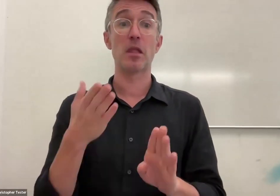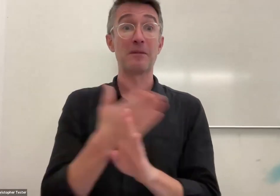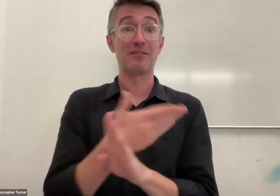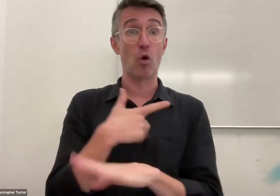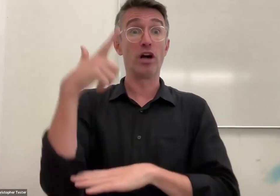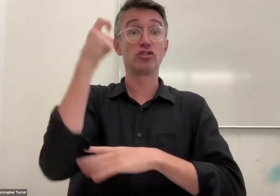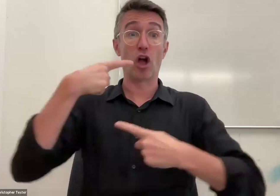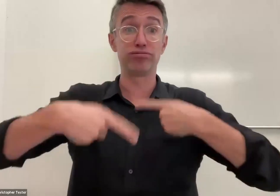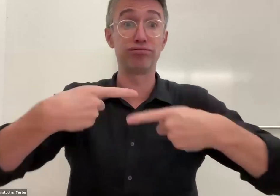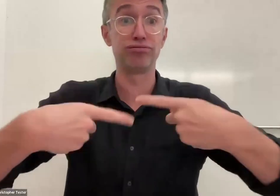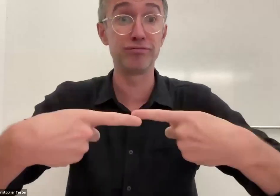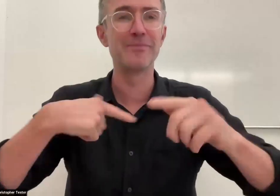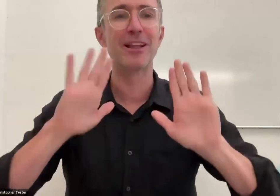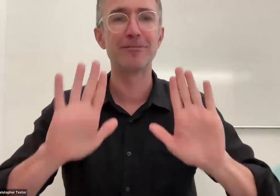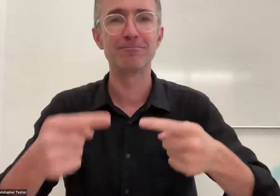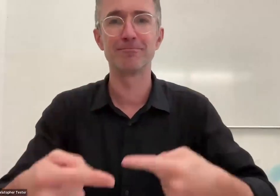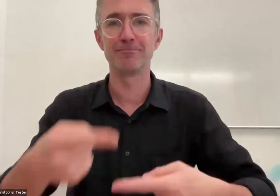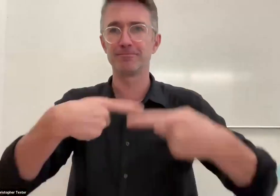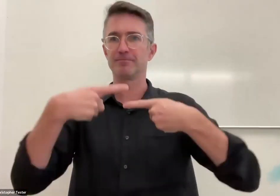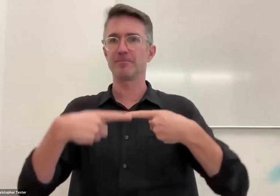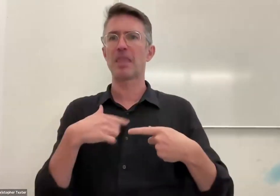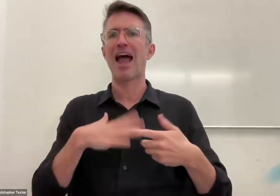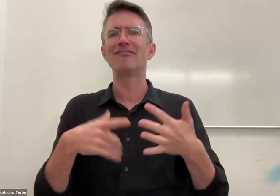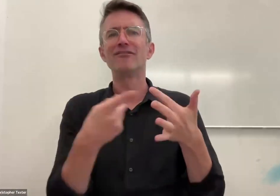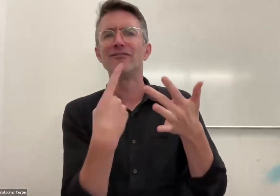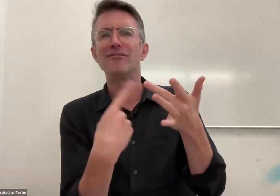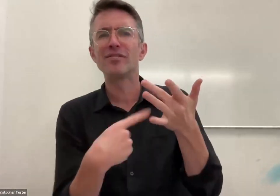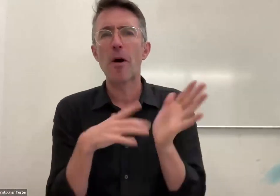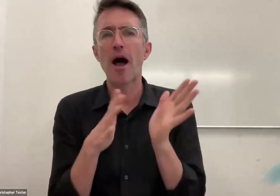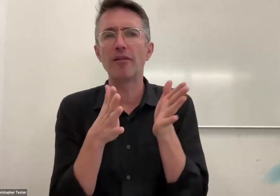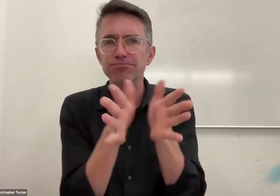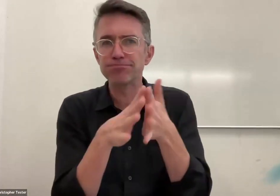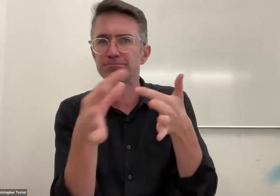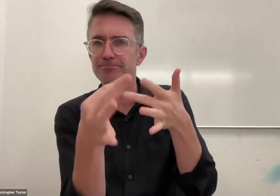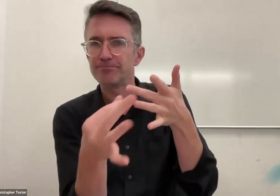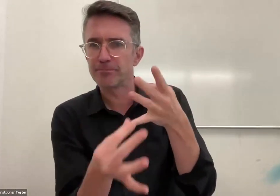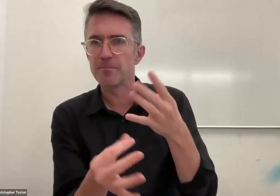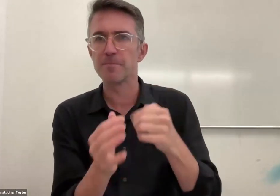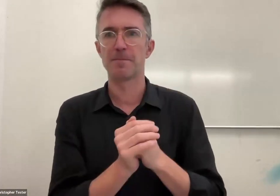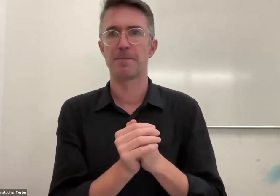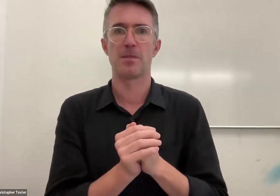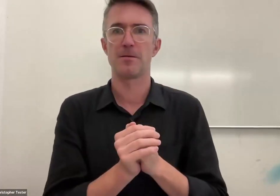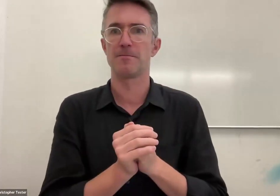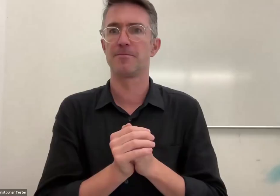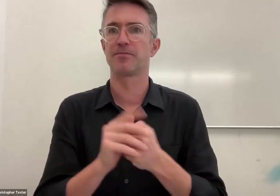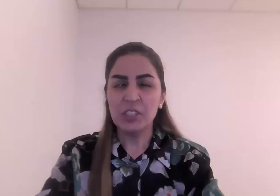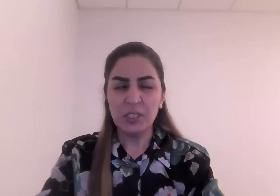requests and points about accessibility. We are going to have sign language interpretation for this event.